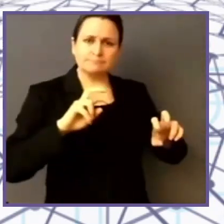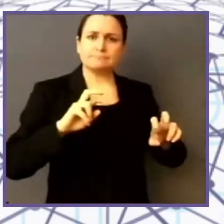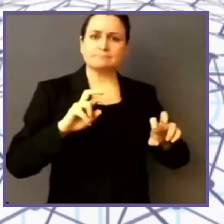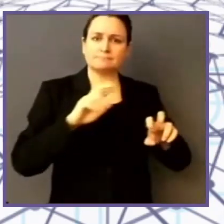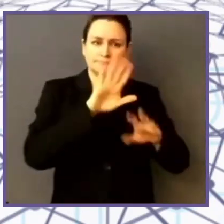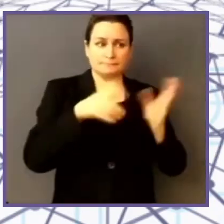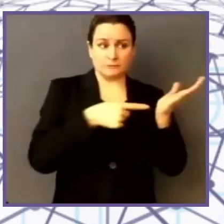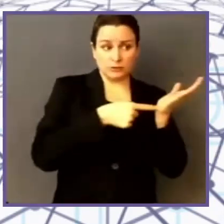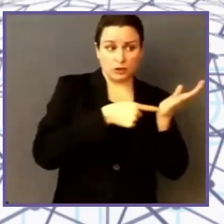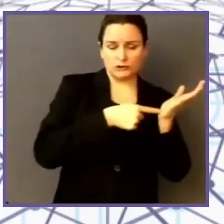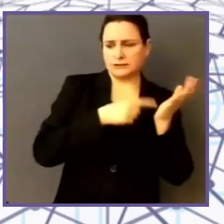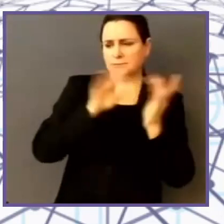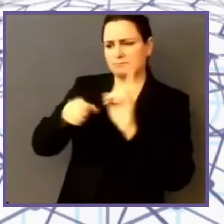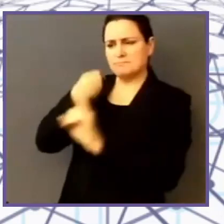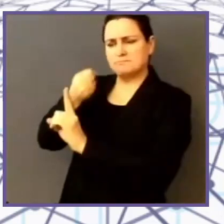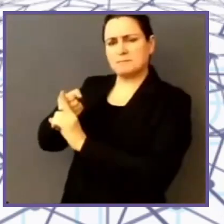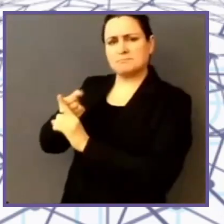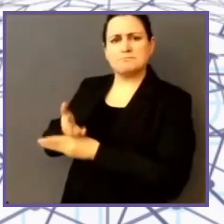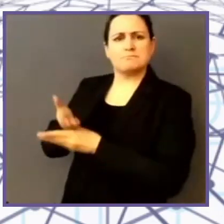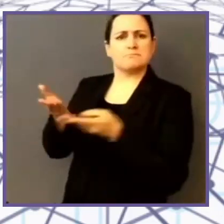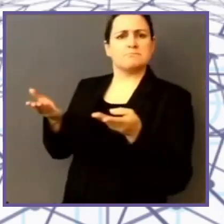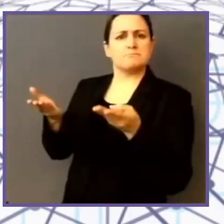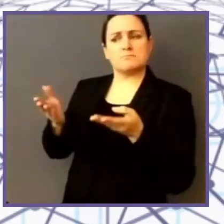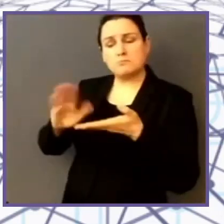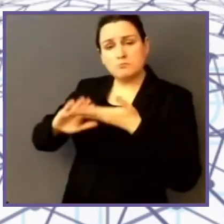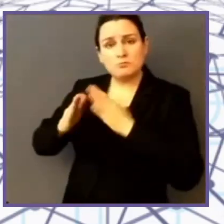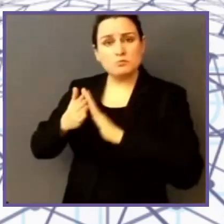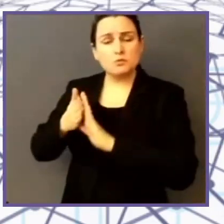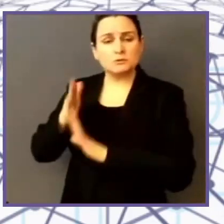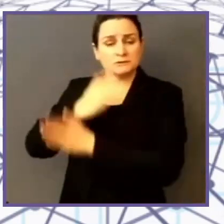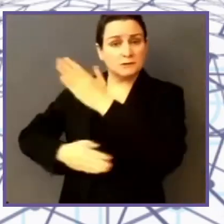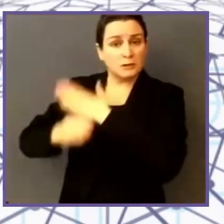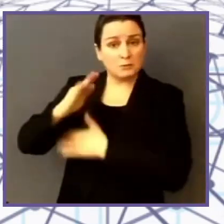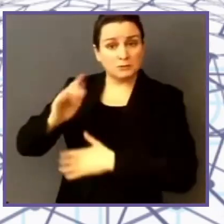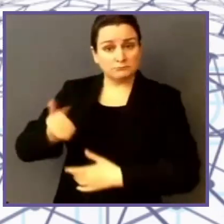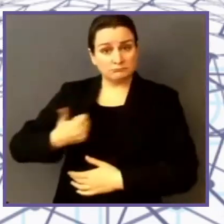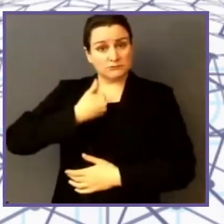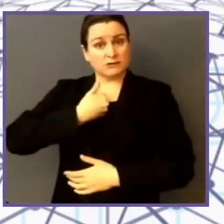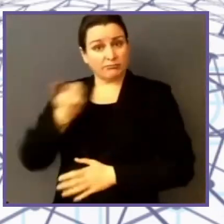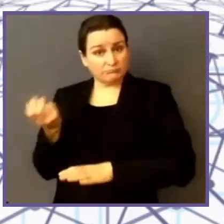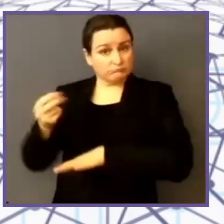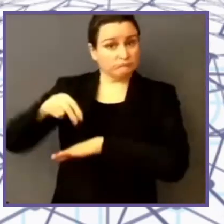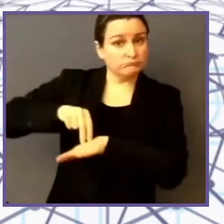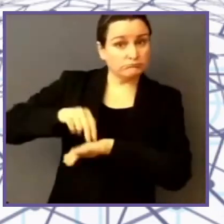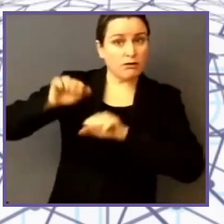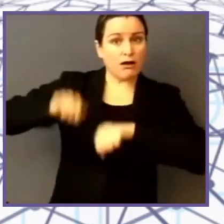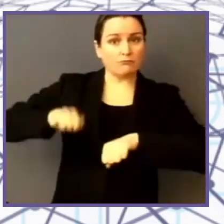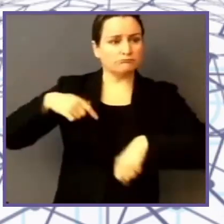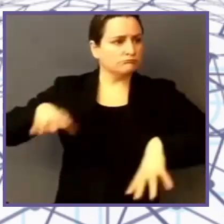determination and participation in society. Why storytelling?